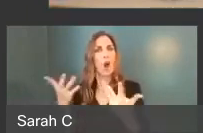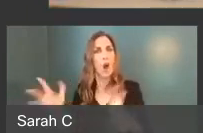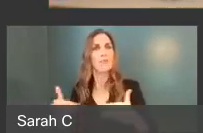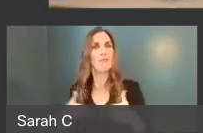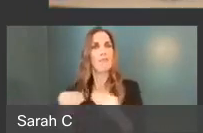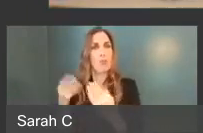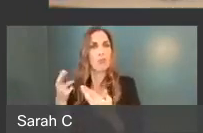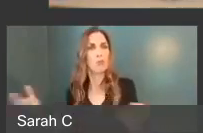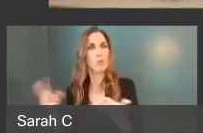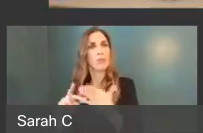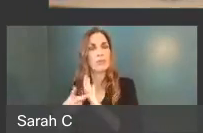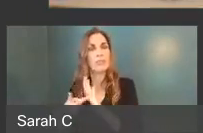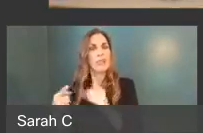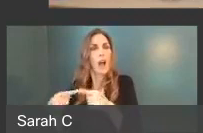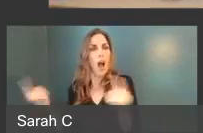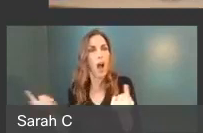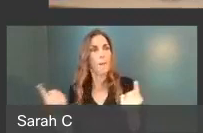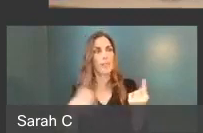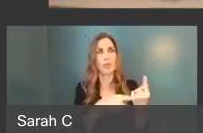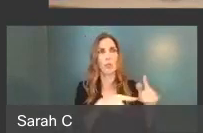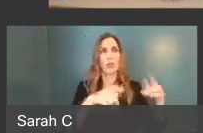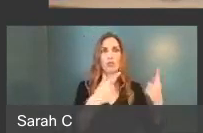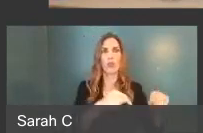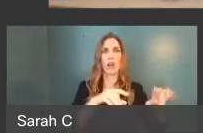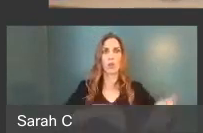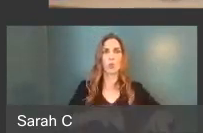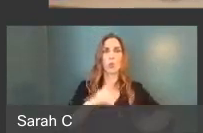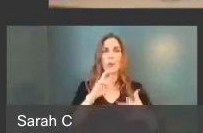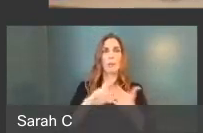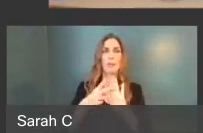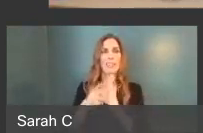the opposite of what everybody's trying to do and get to those underserved communities.